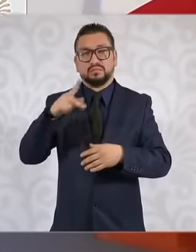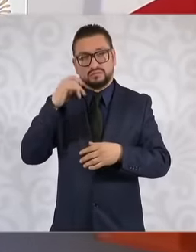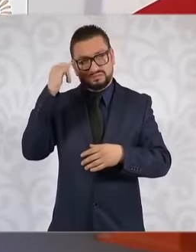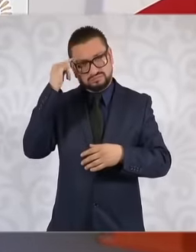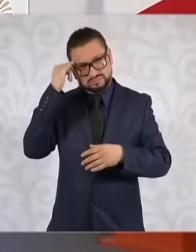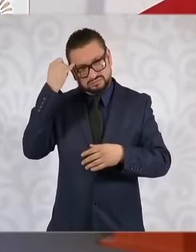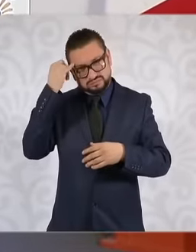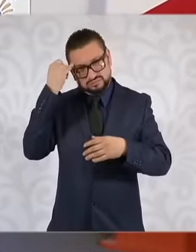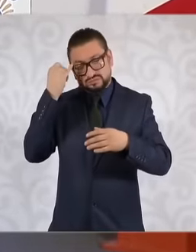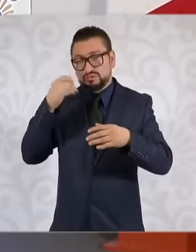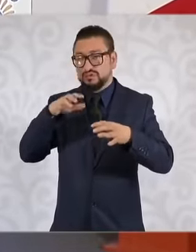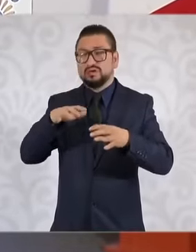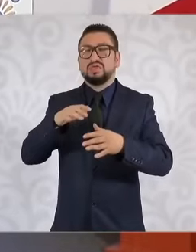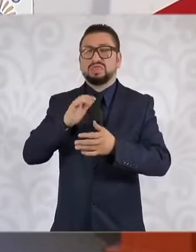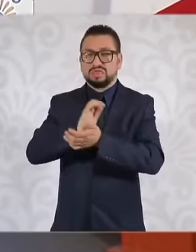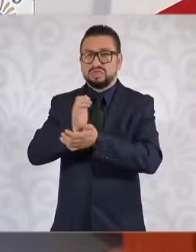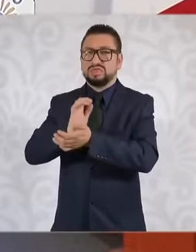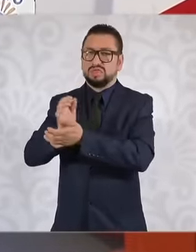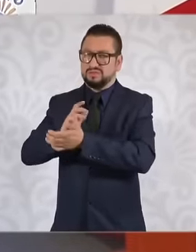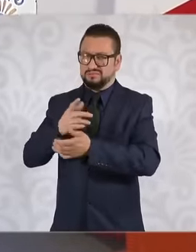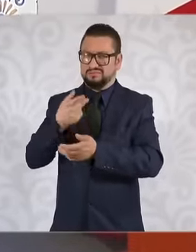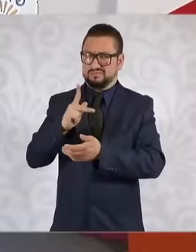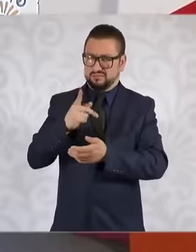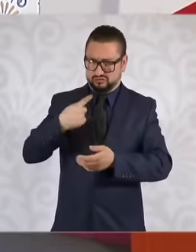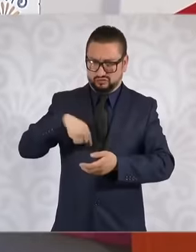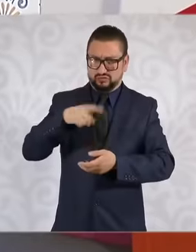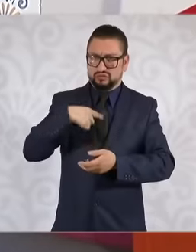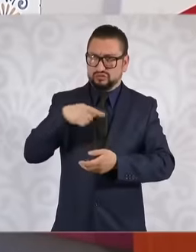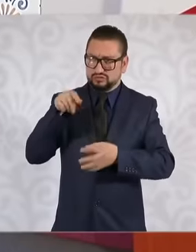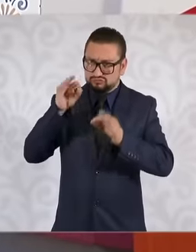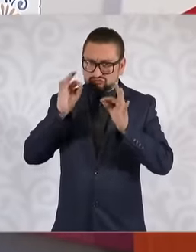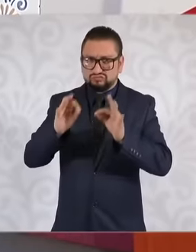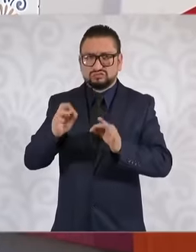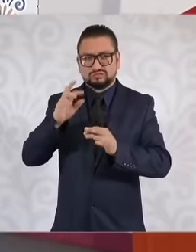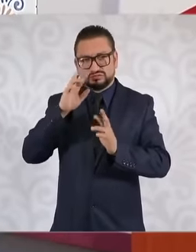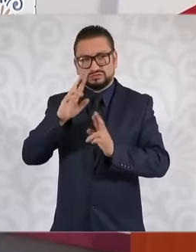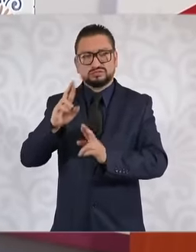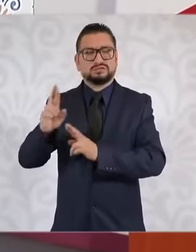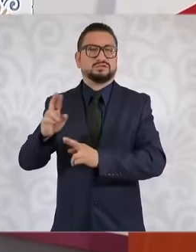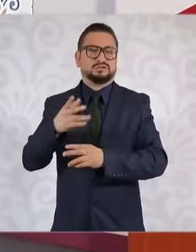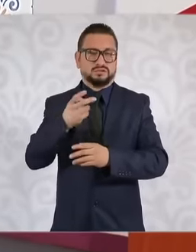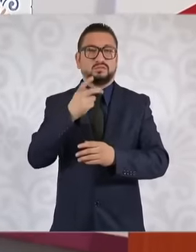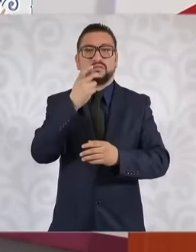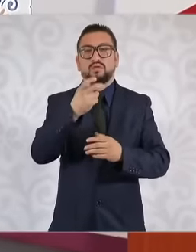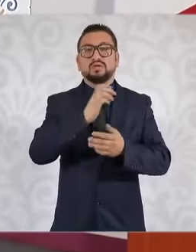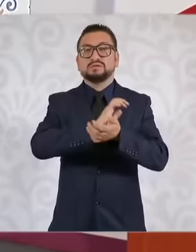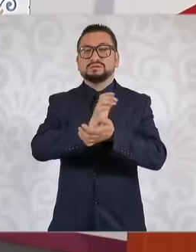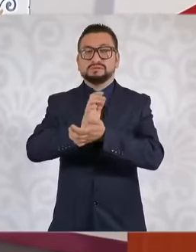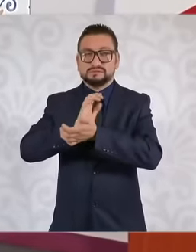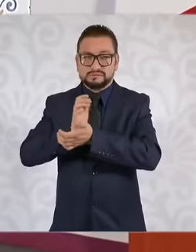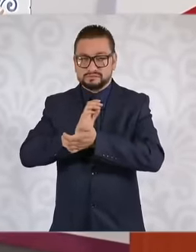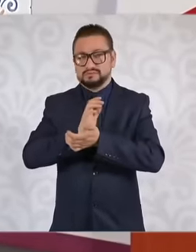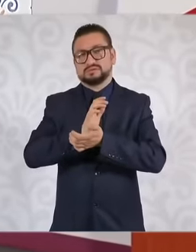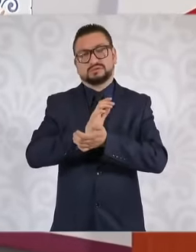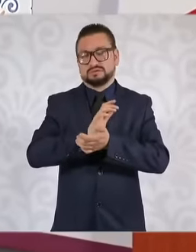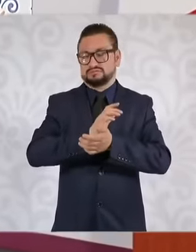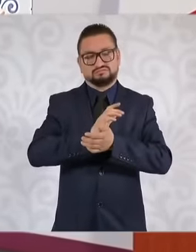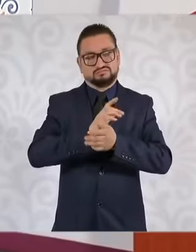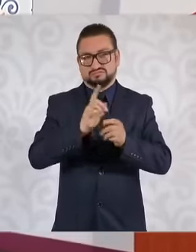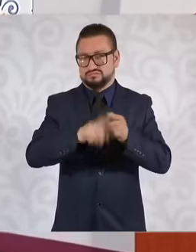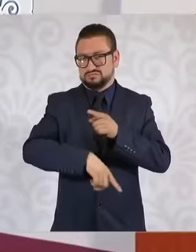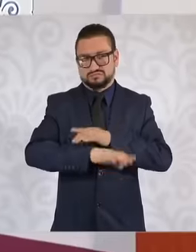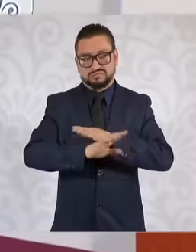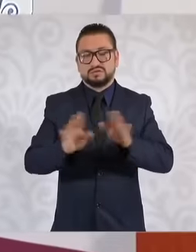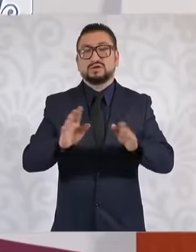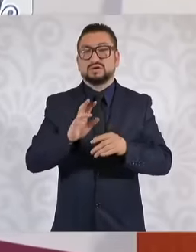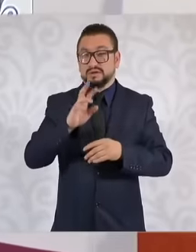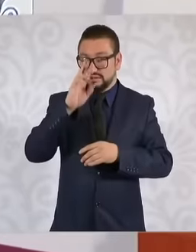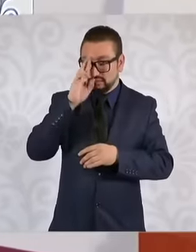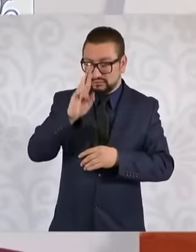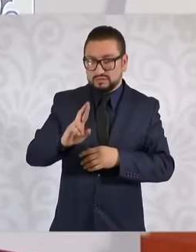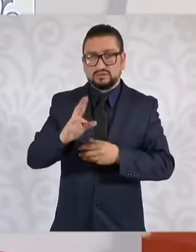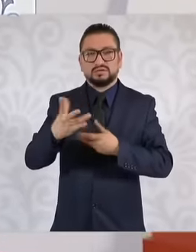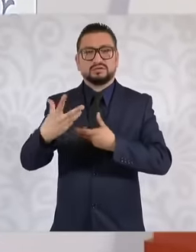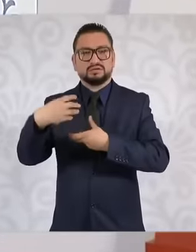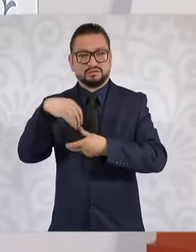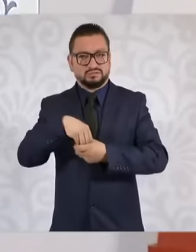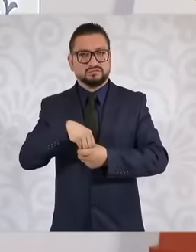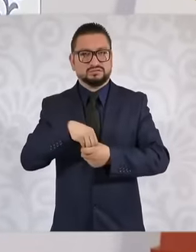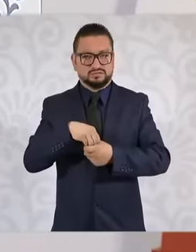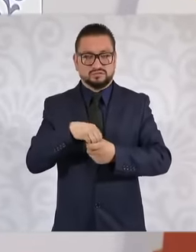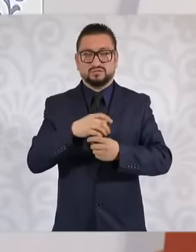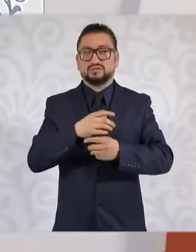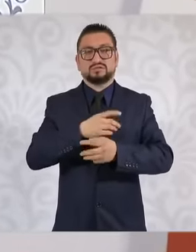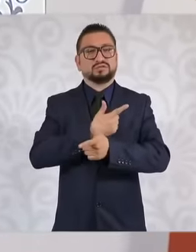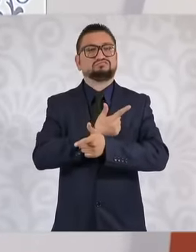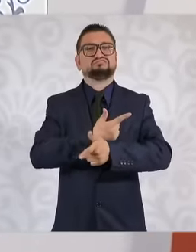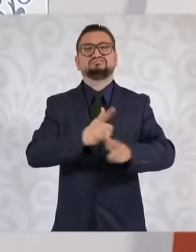greatness then eradicate any form of discrimination respect inclusion and freedom